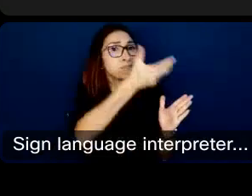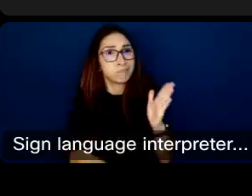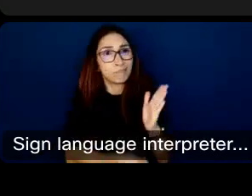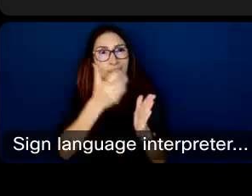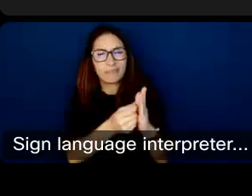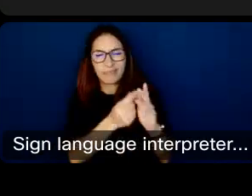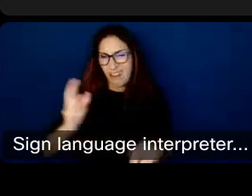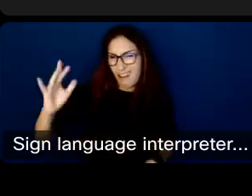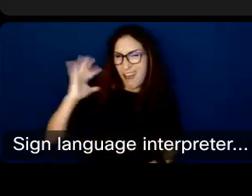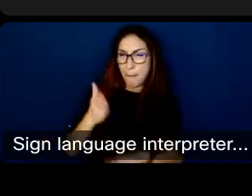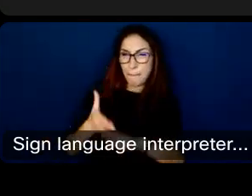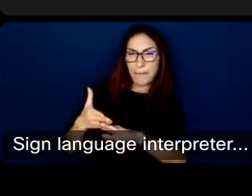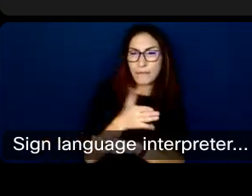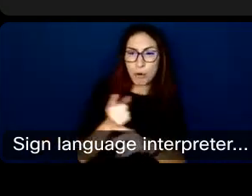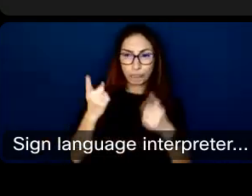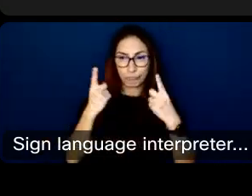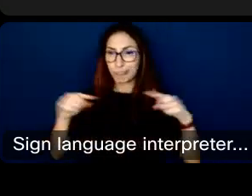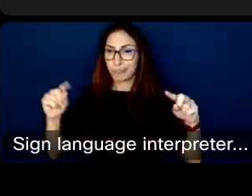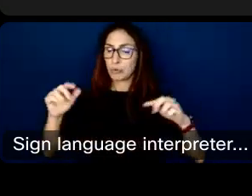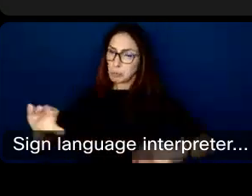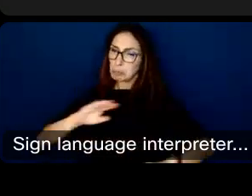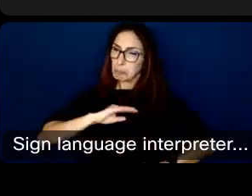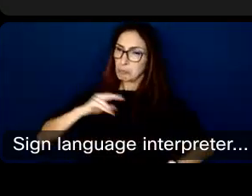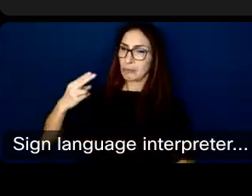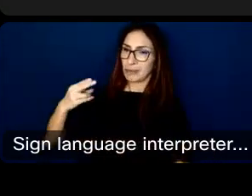treatment. And as they get older, they're starting to